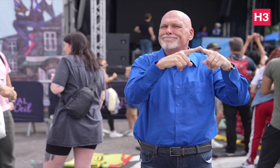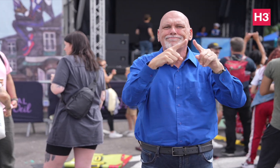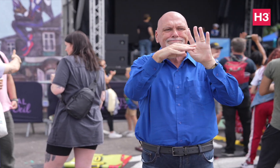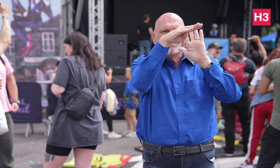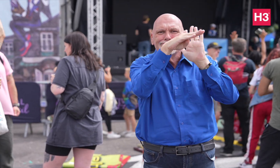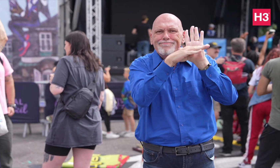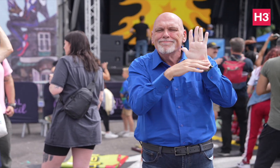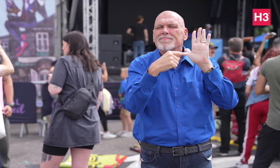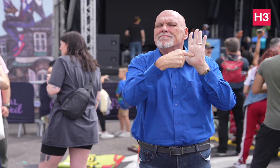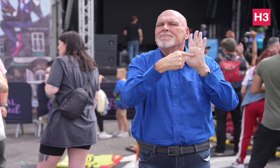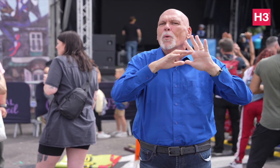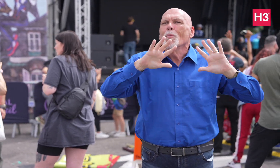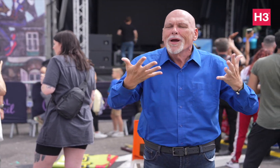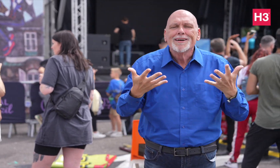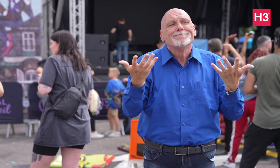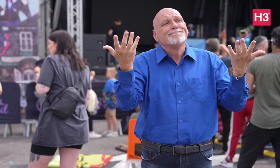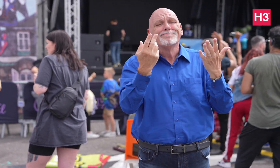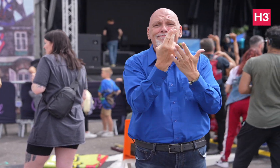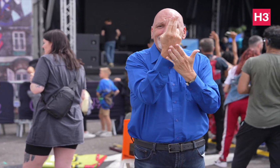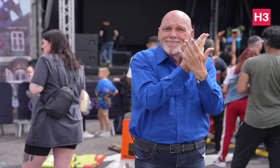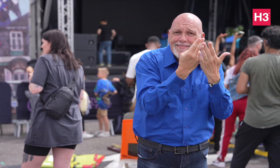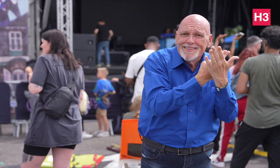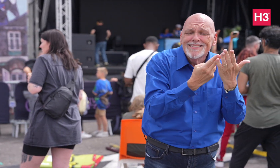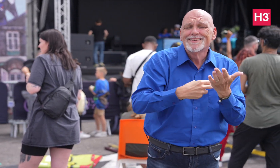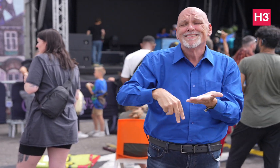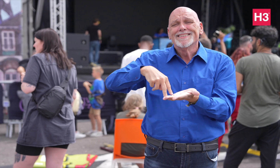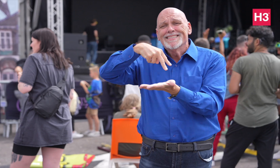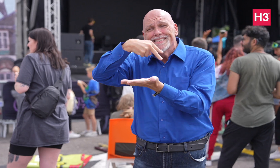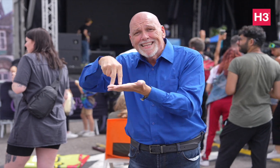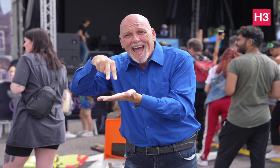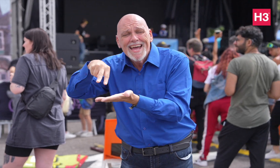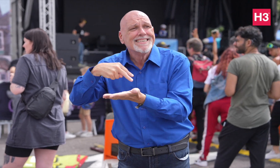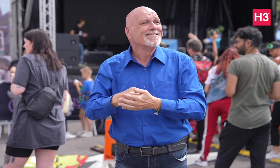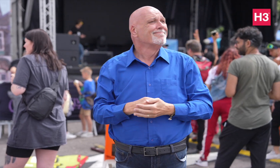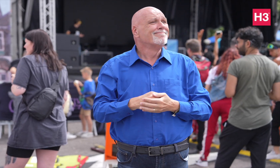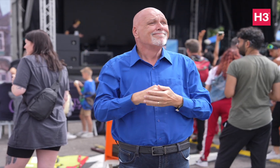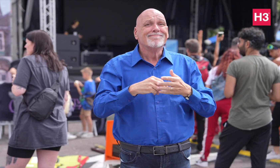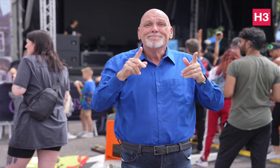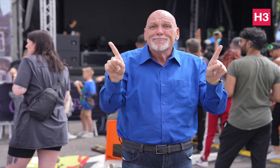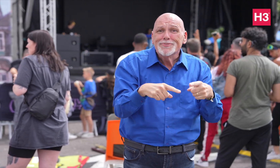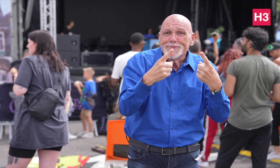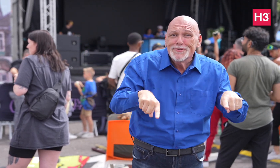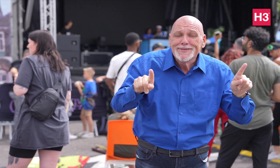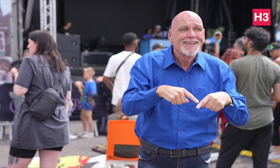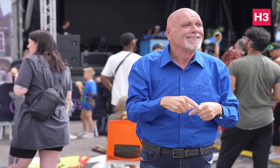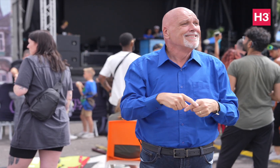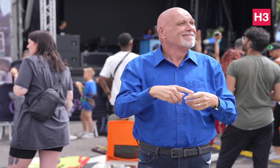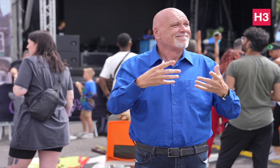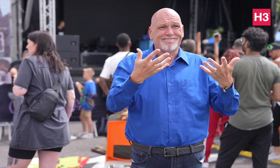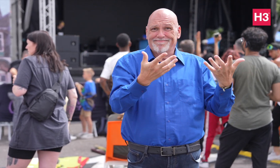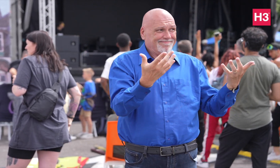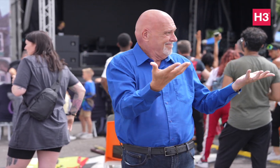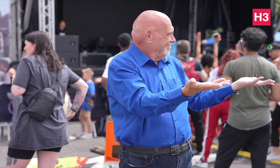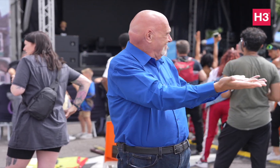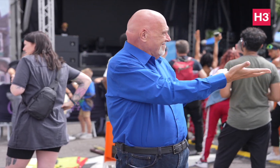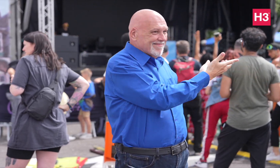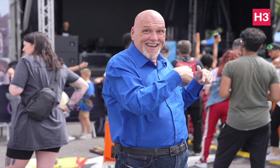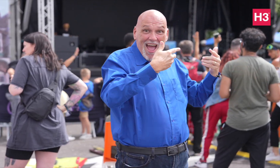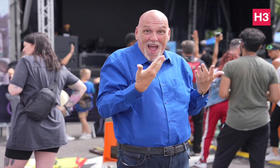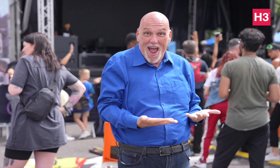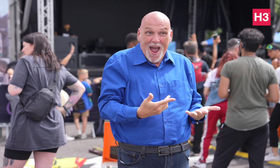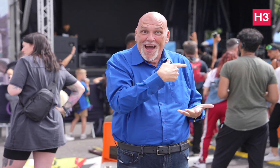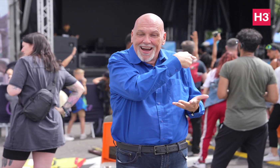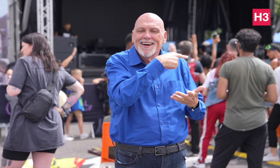with exciting opportunities to learn and explore through painting,